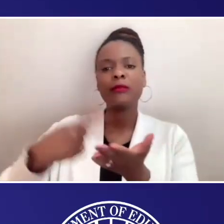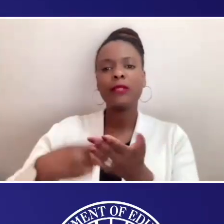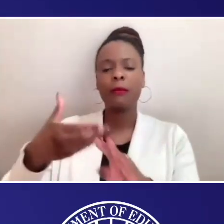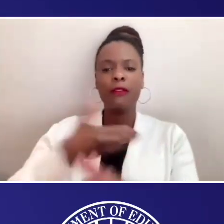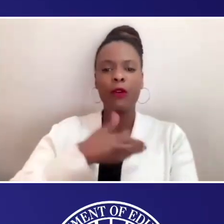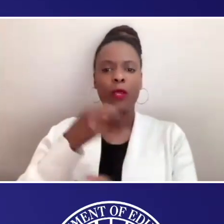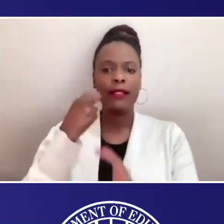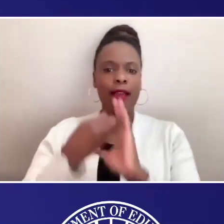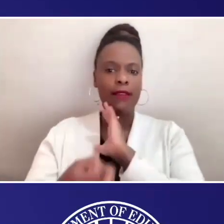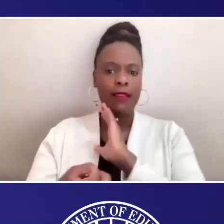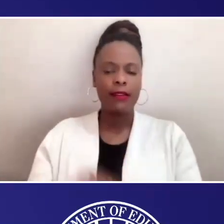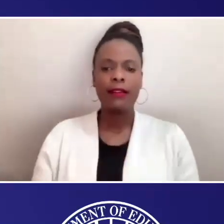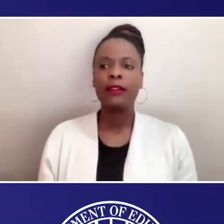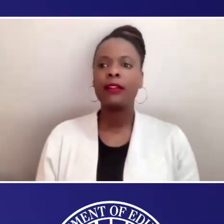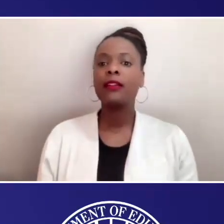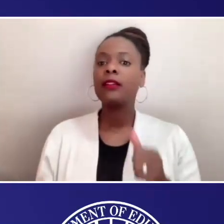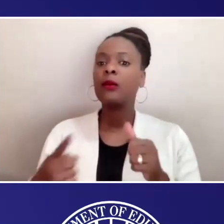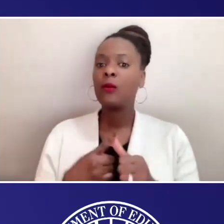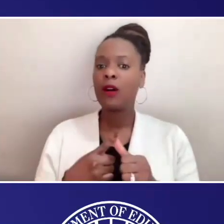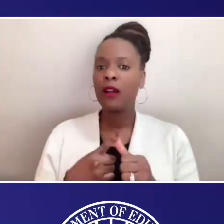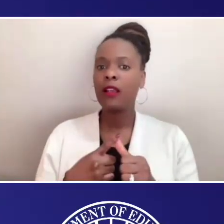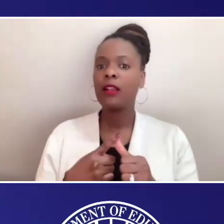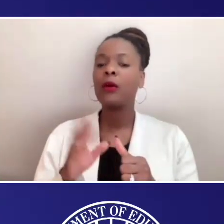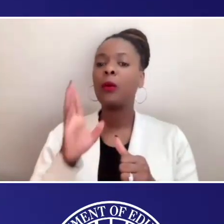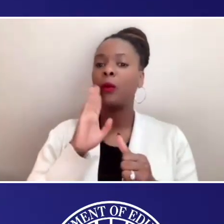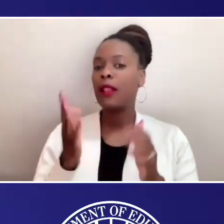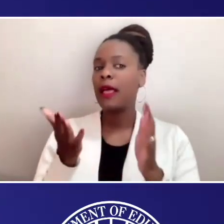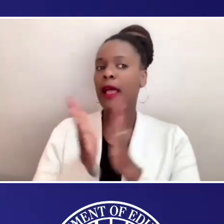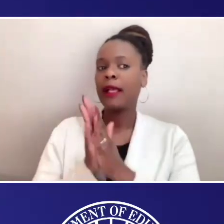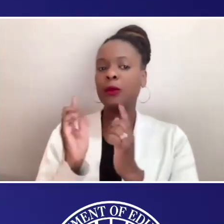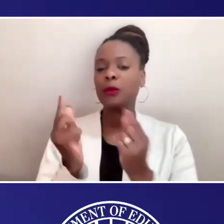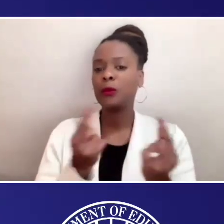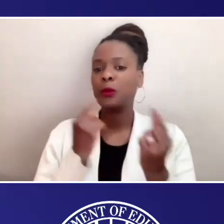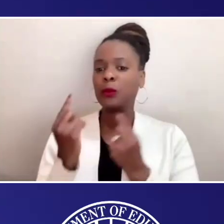this morning. One of the things that we are going to ask you to do a little differently